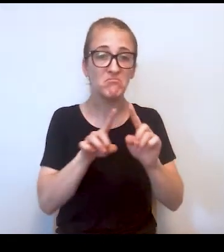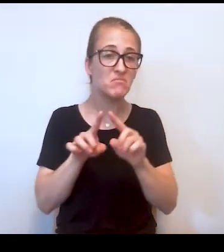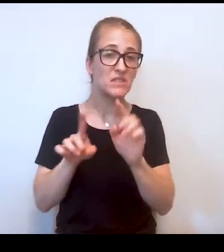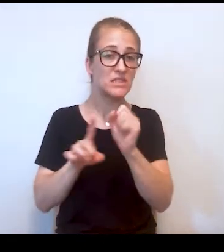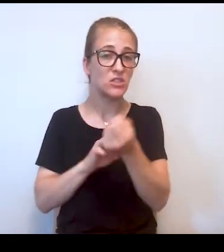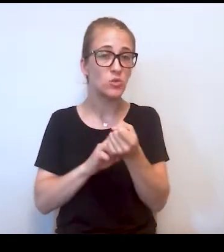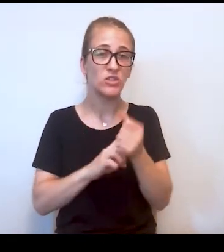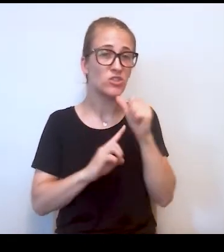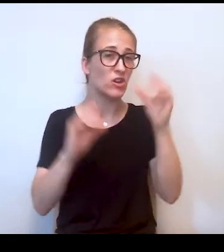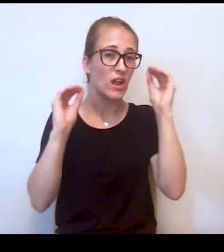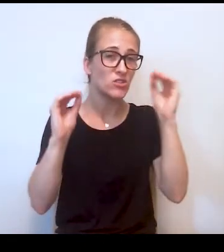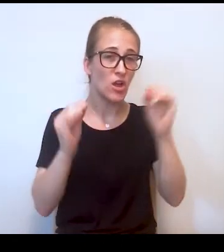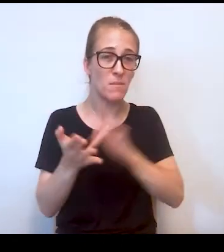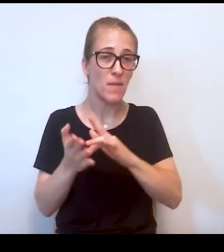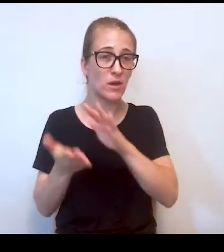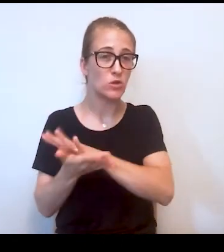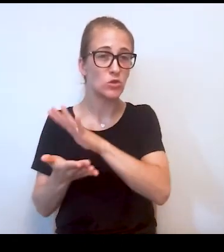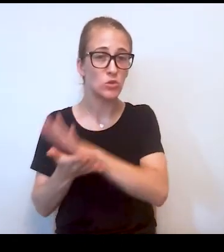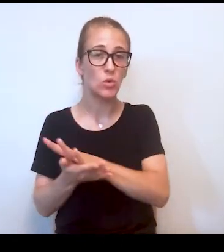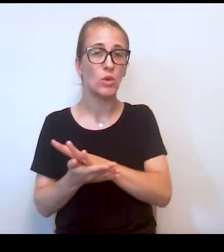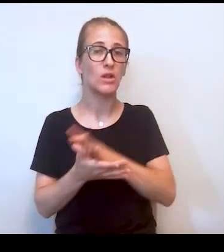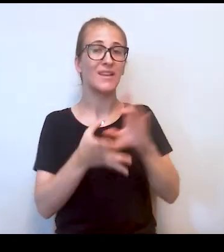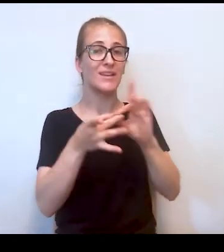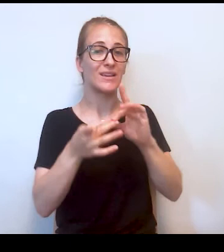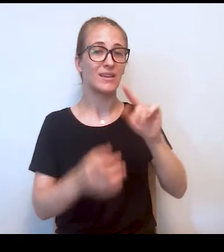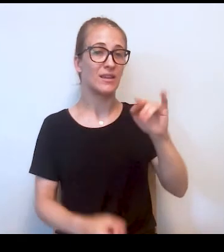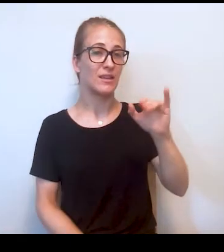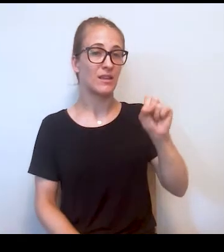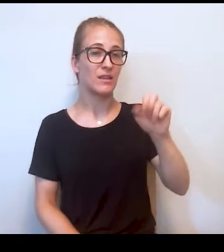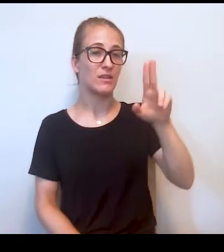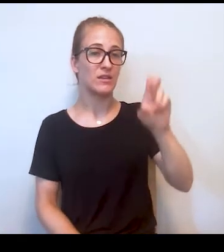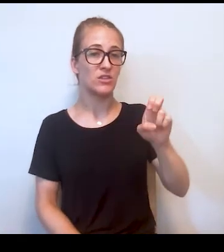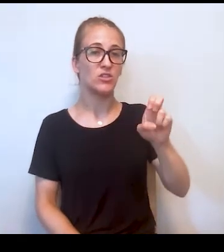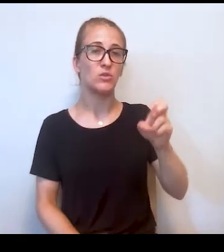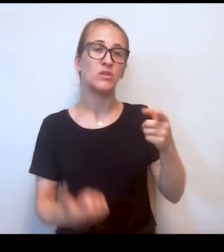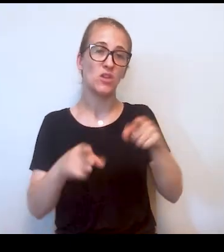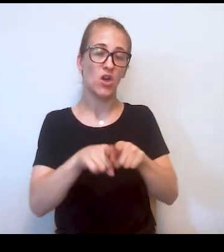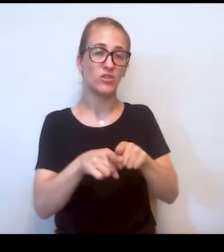I would say that within each specialty field of medicine,